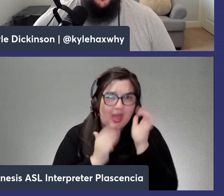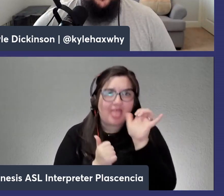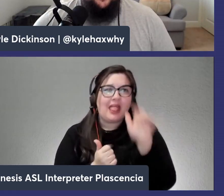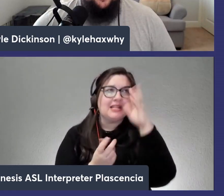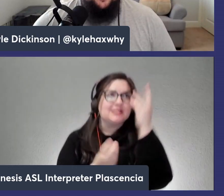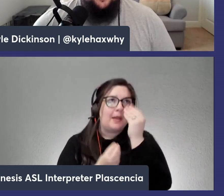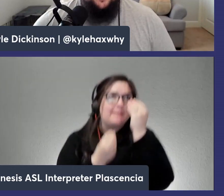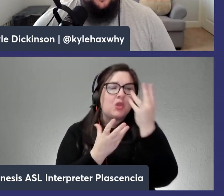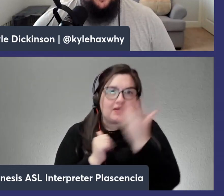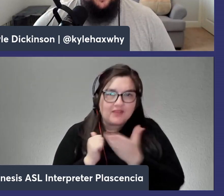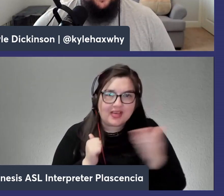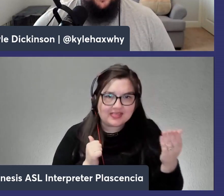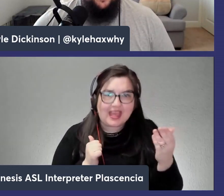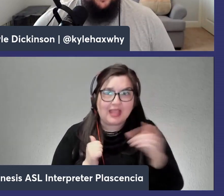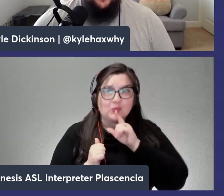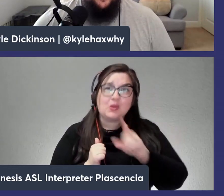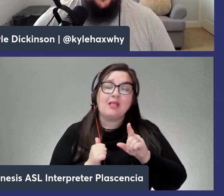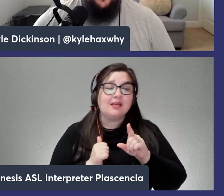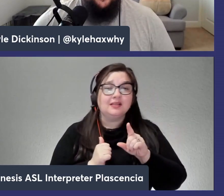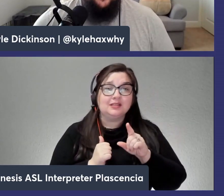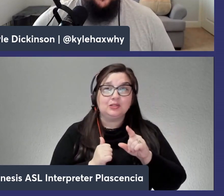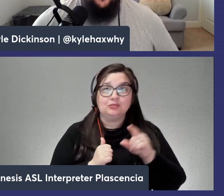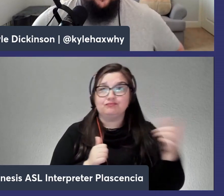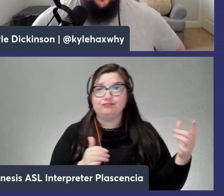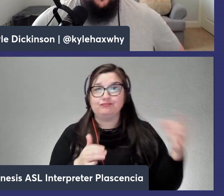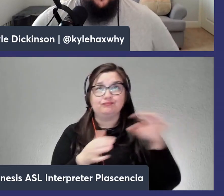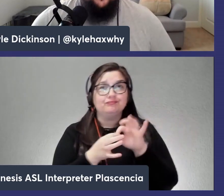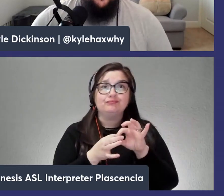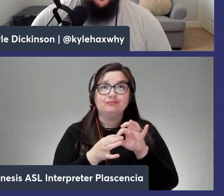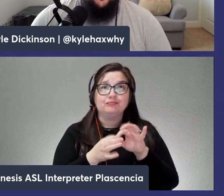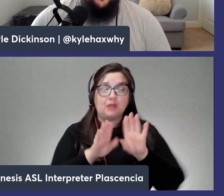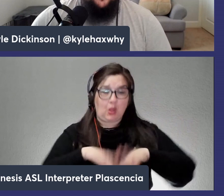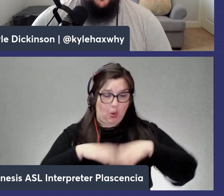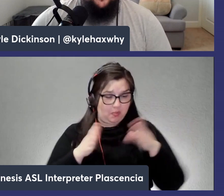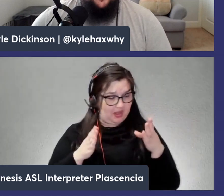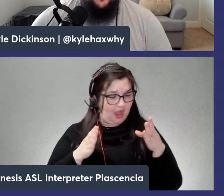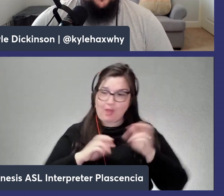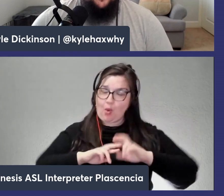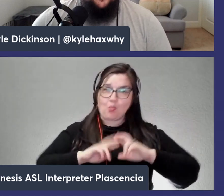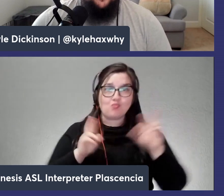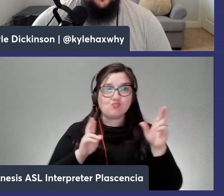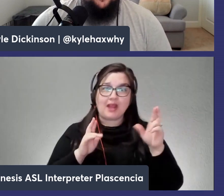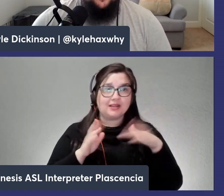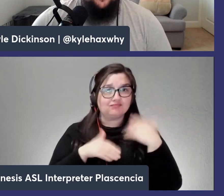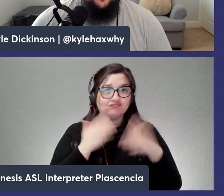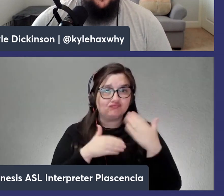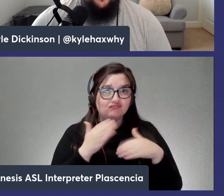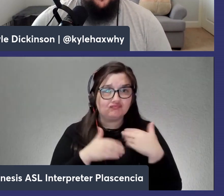you come in and you use Amazon Translate out of the box. And there are cases sometimes where,